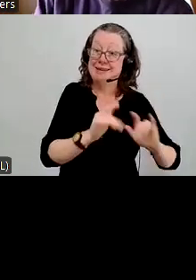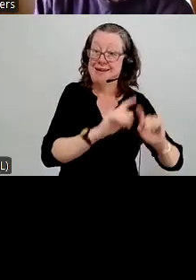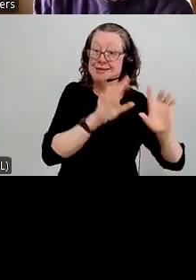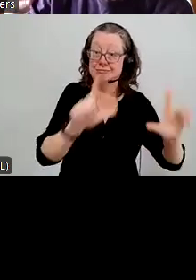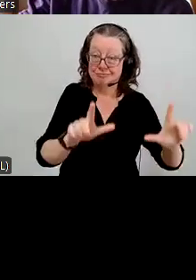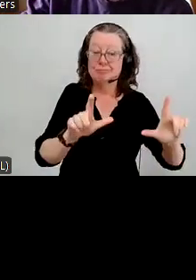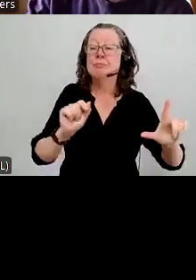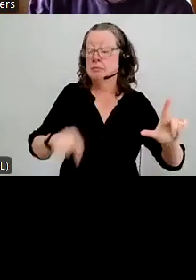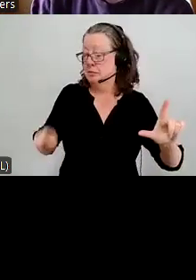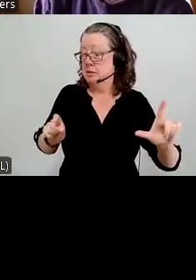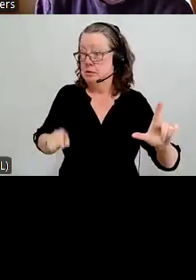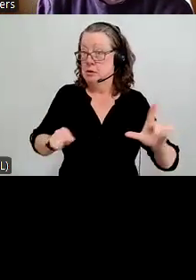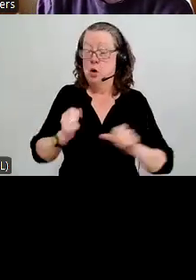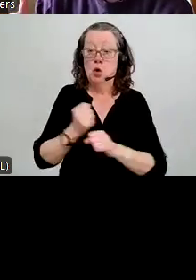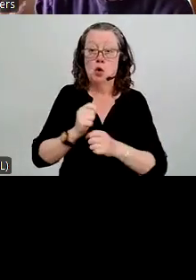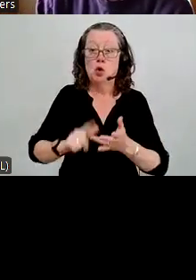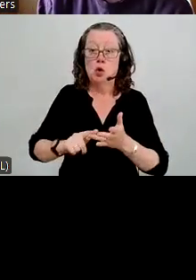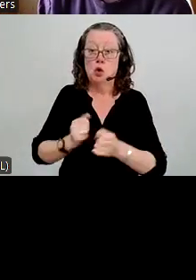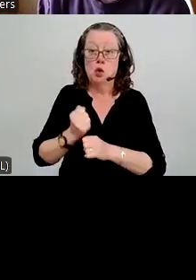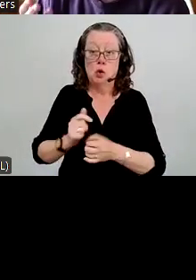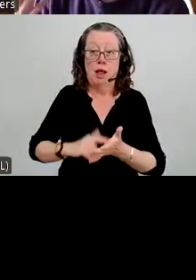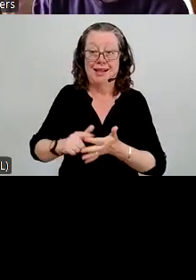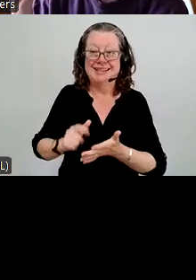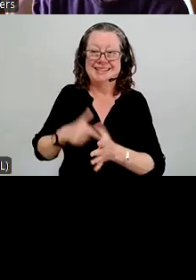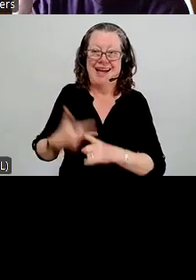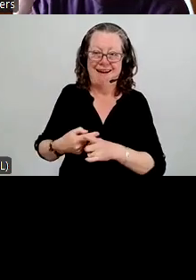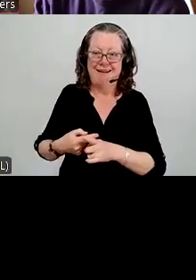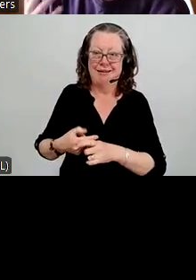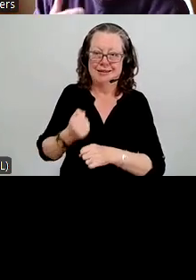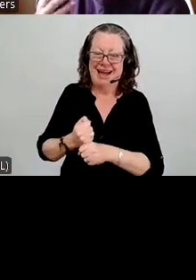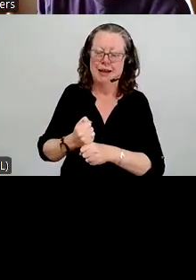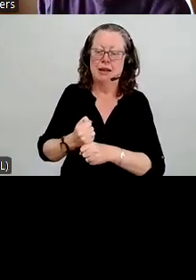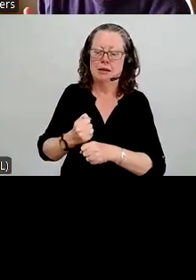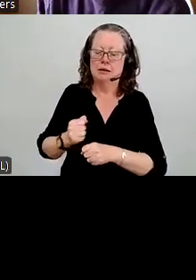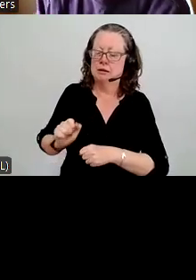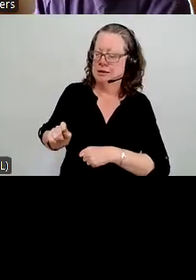of all the different tags that are firing. All the different Google-related tags,